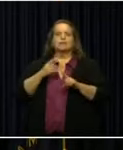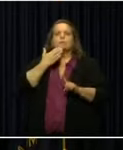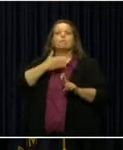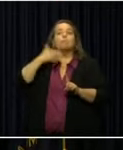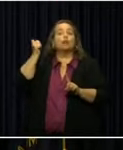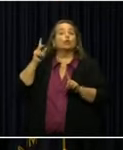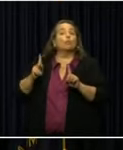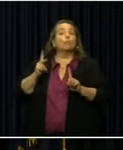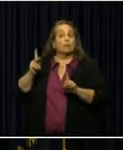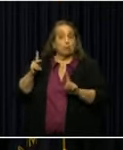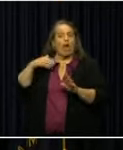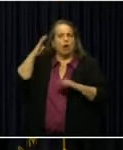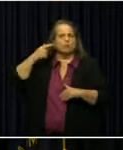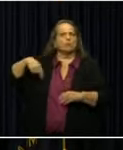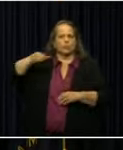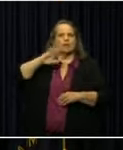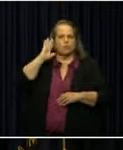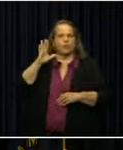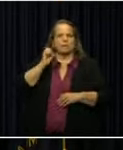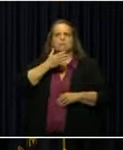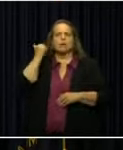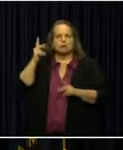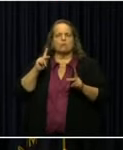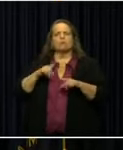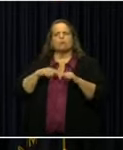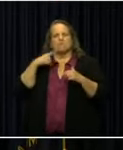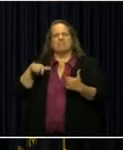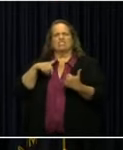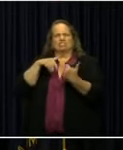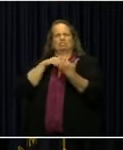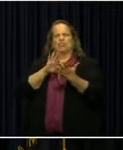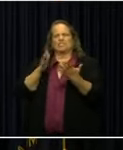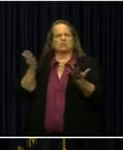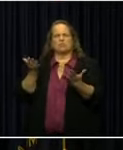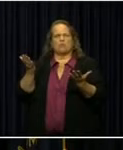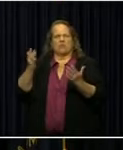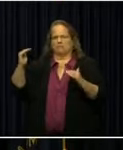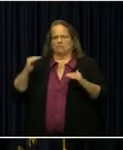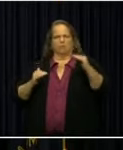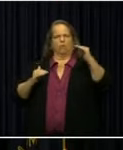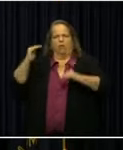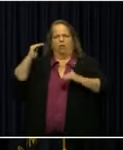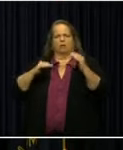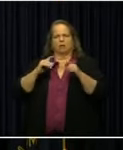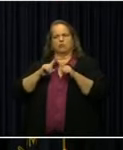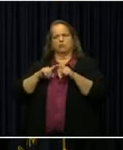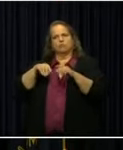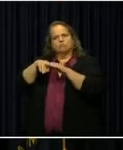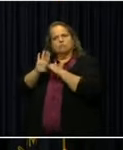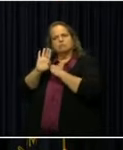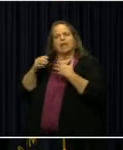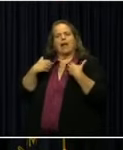THE CORONAVIRUS. HIS FAMILY HAS BEEN NOTIFIED. THE OFFENDER WAS SERVING A NINE-YEAR SENTENCE OUT OF